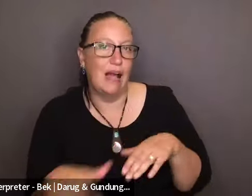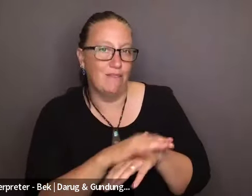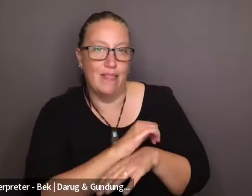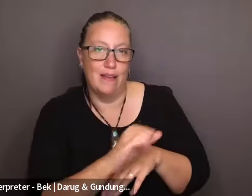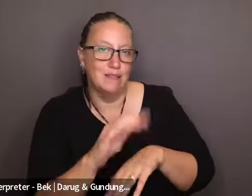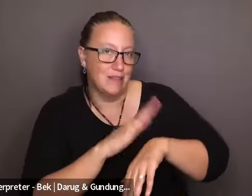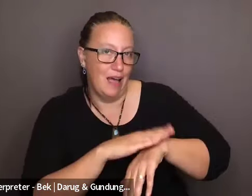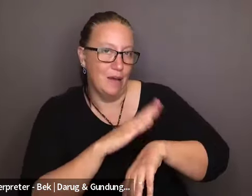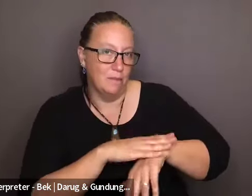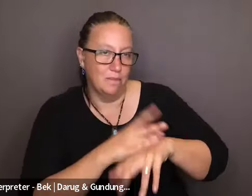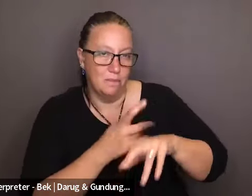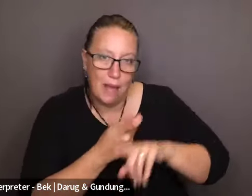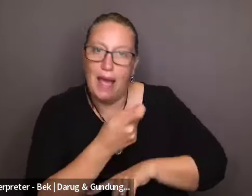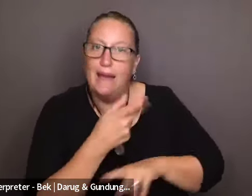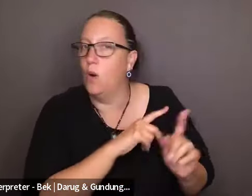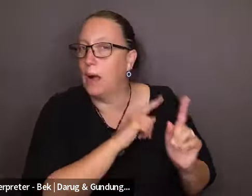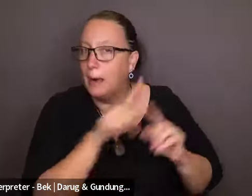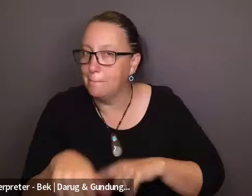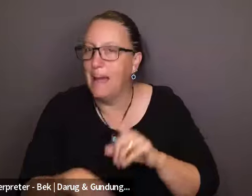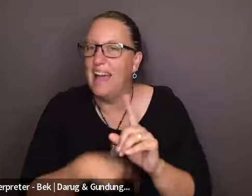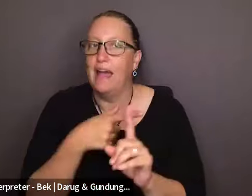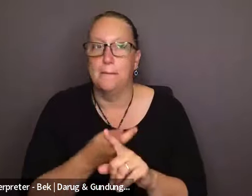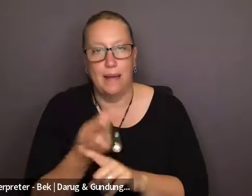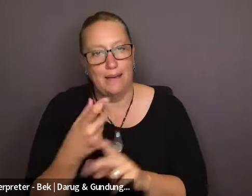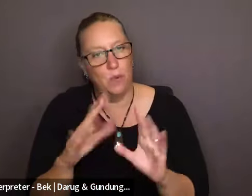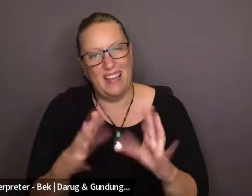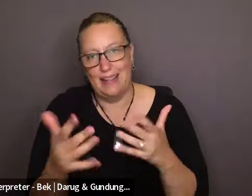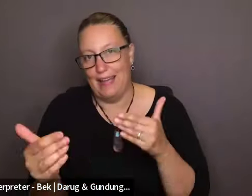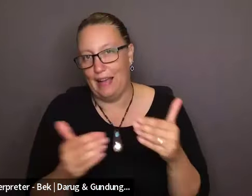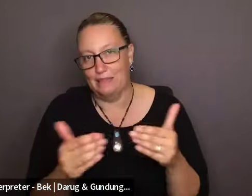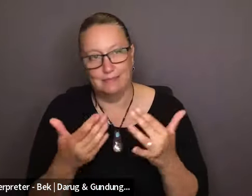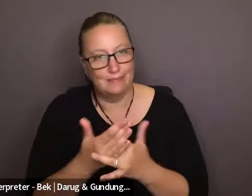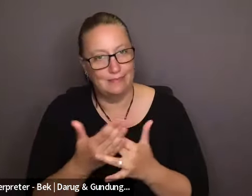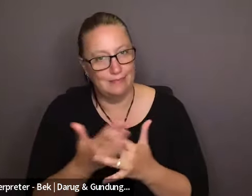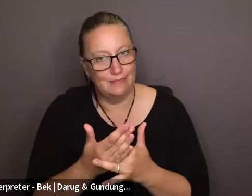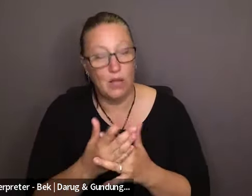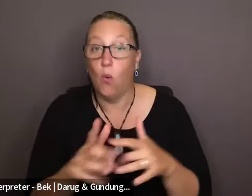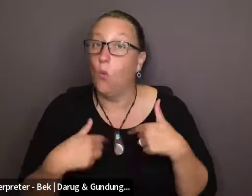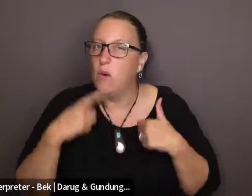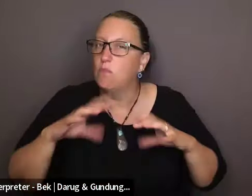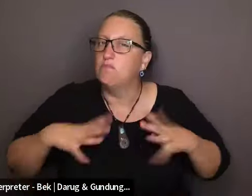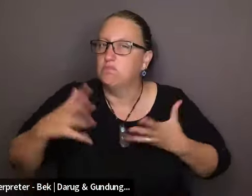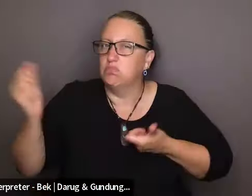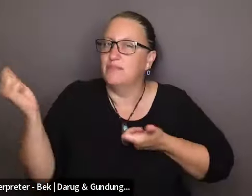people don't have that as part of their paid roles we 're expecting your budget to cover payment for their time